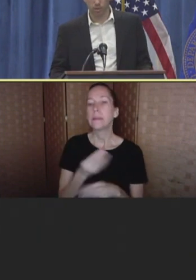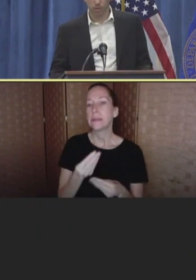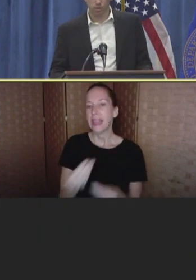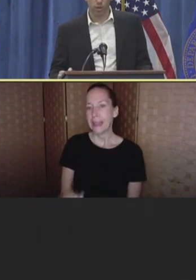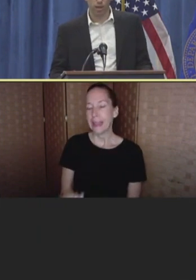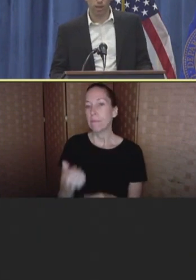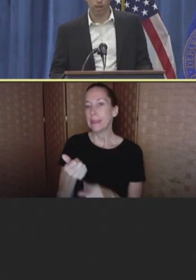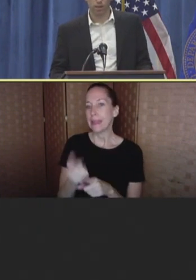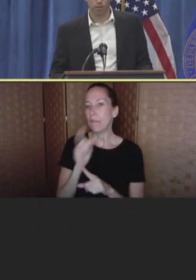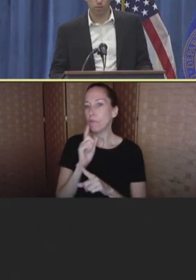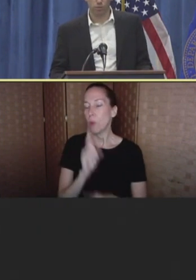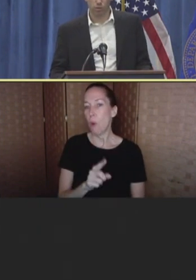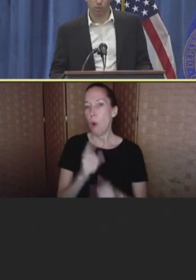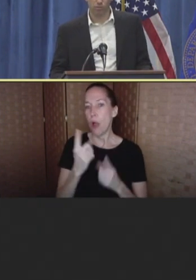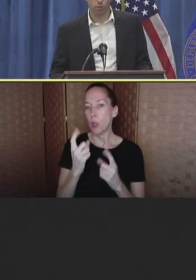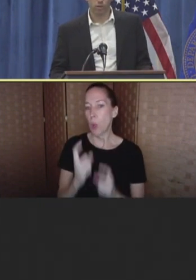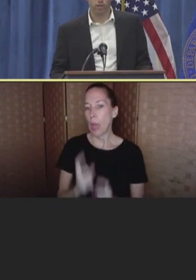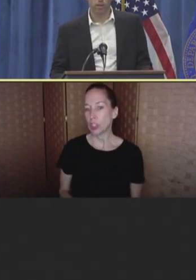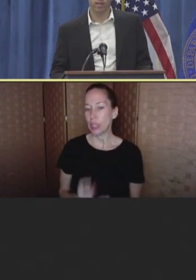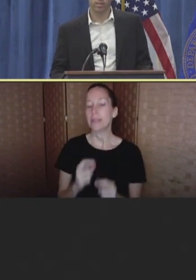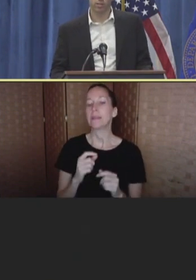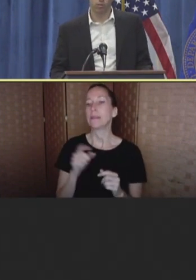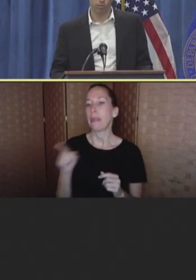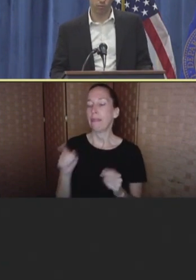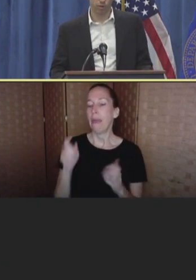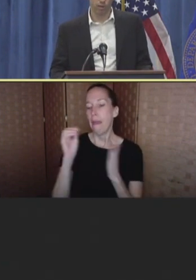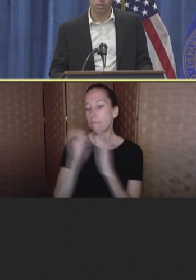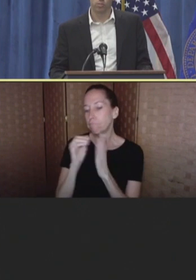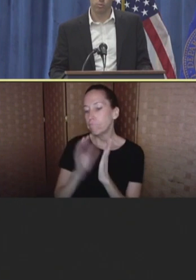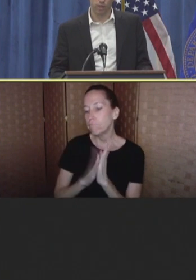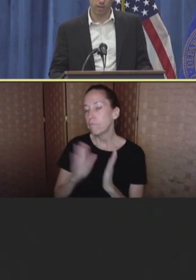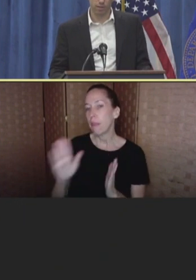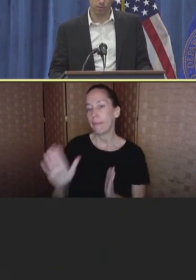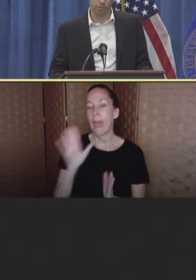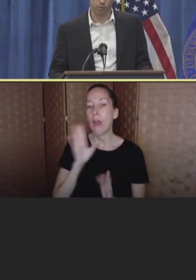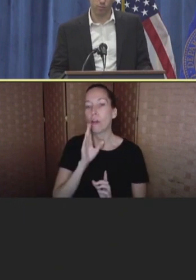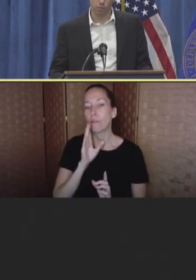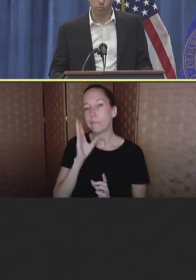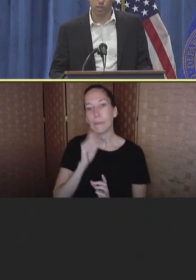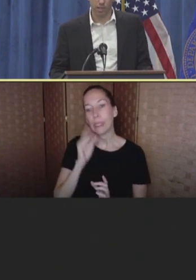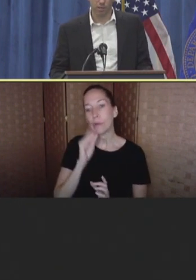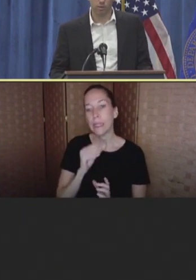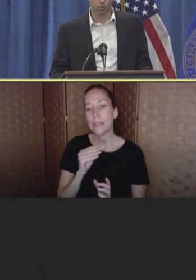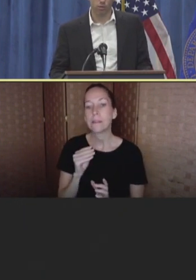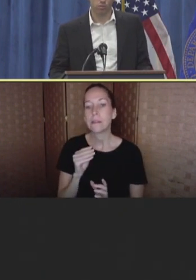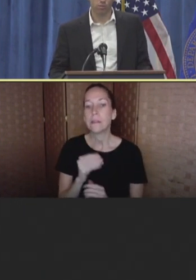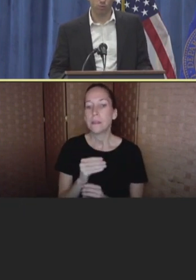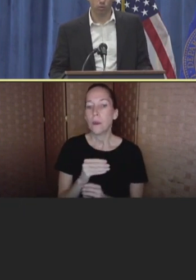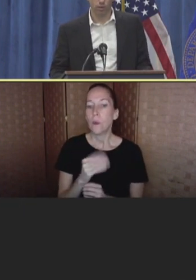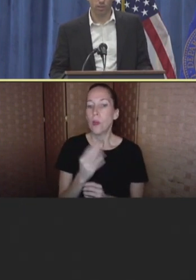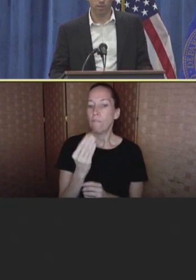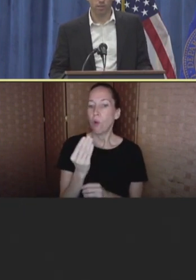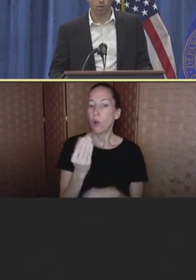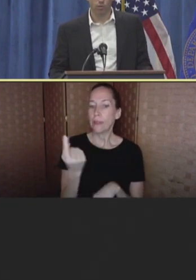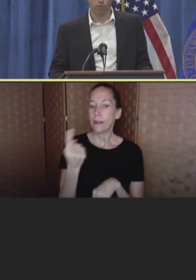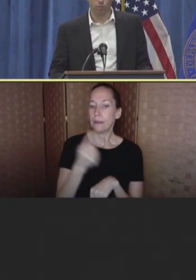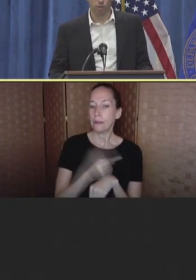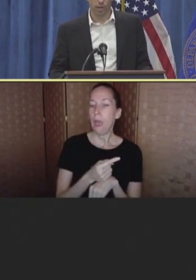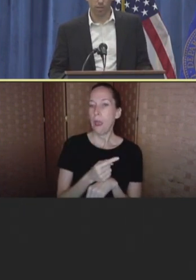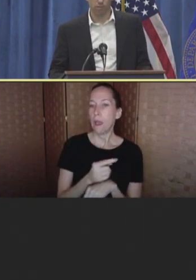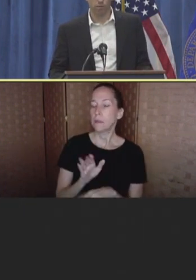So we had a total of 14 days of subjective -- of subjective, but also four days of objective